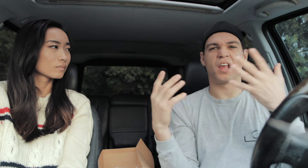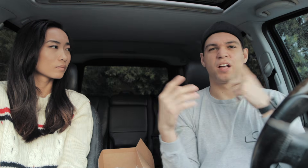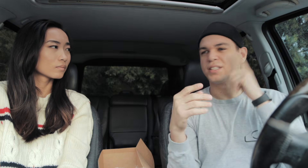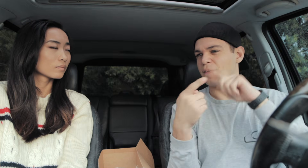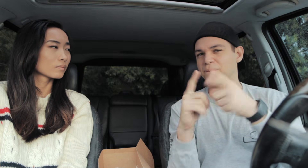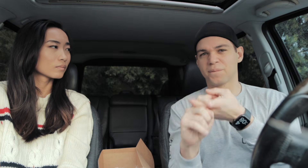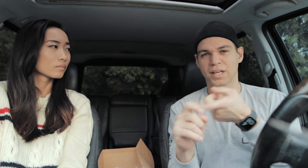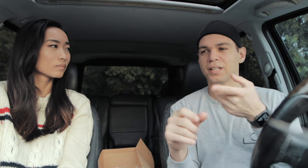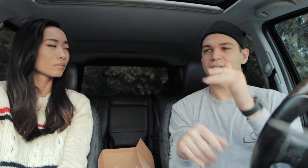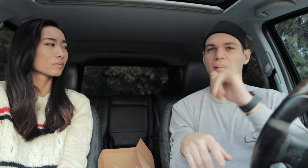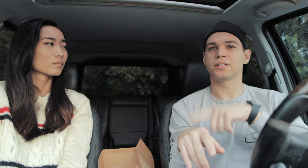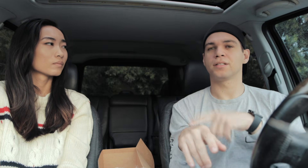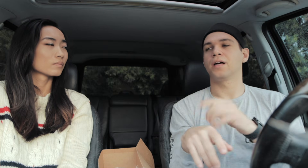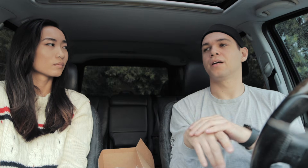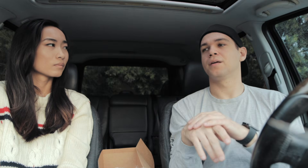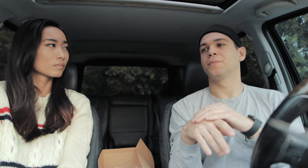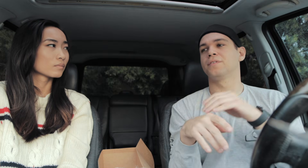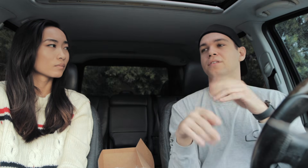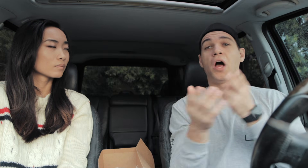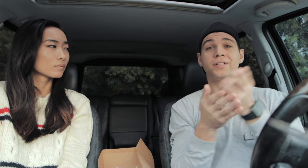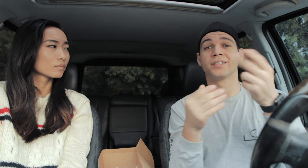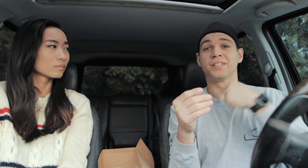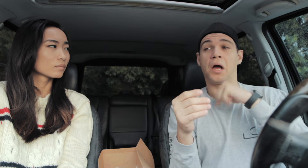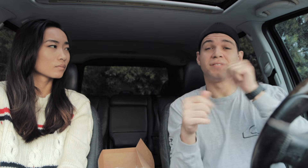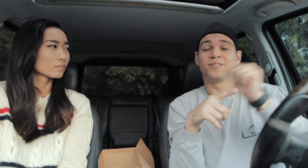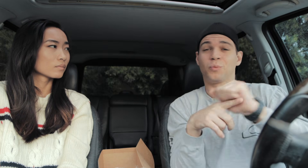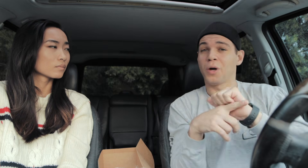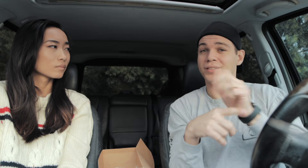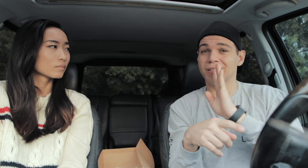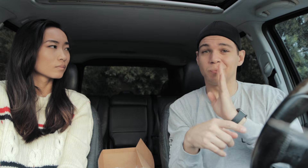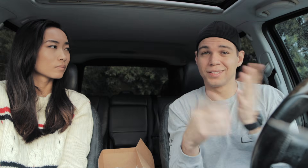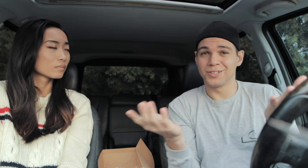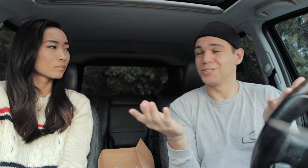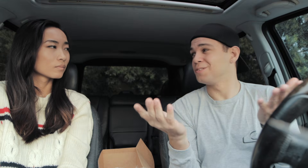I made a lot of Deaf friends at that time honestly, I didn't practice speech